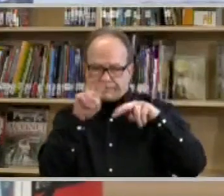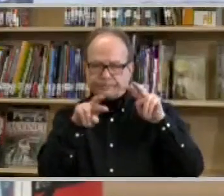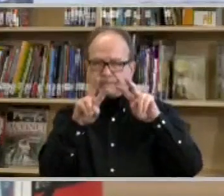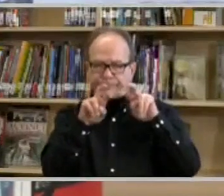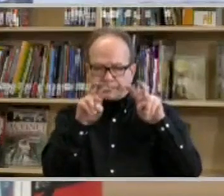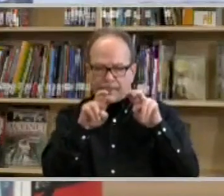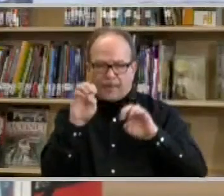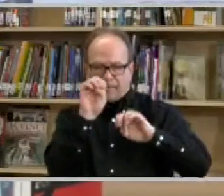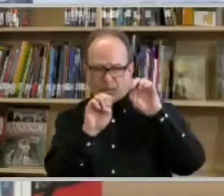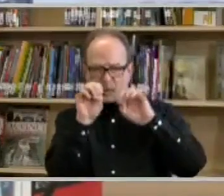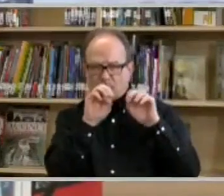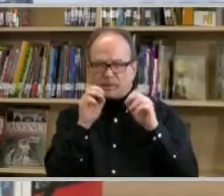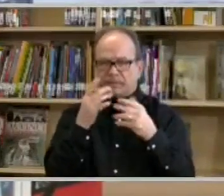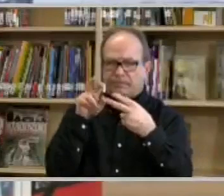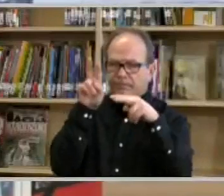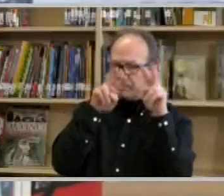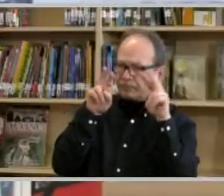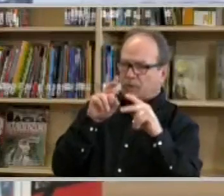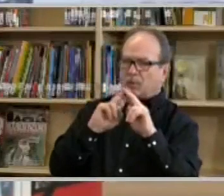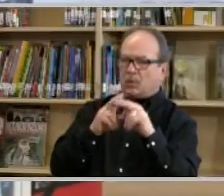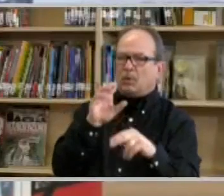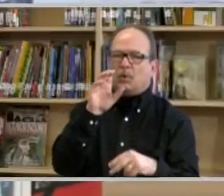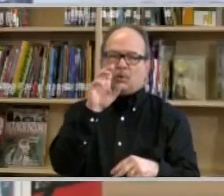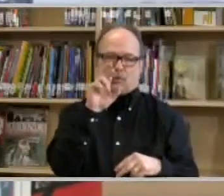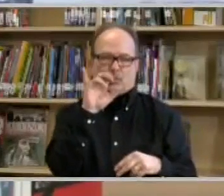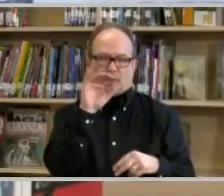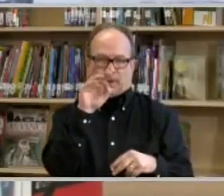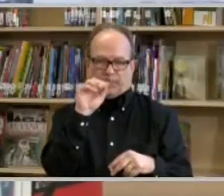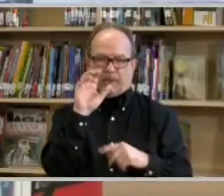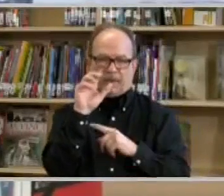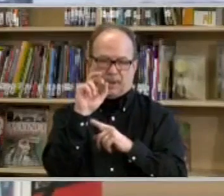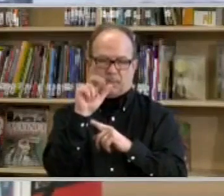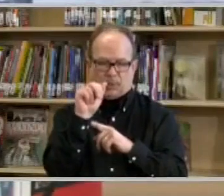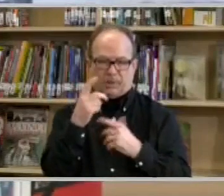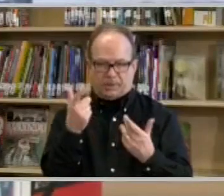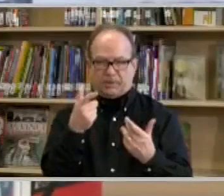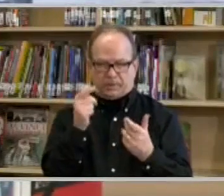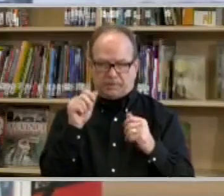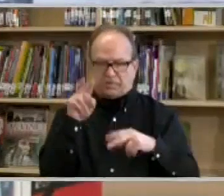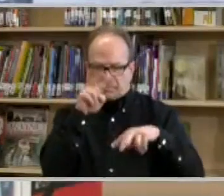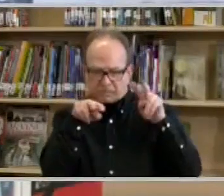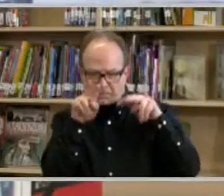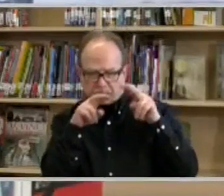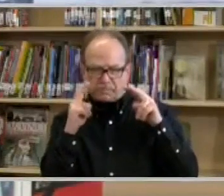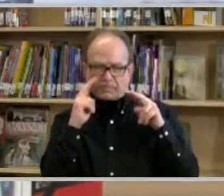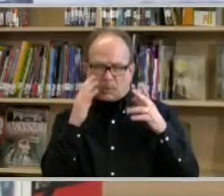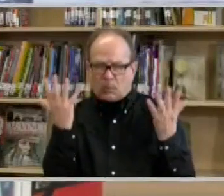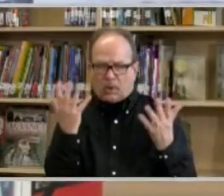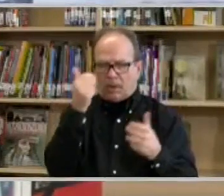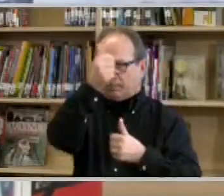SO I ASSUME FROM YOUR QUESTION THAT YOU'RE TALKING ABOUT THE